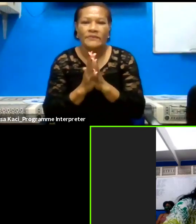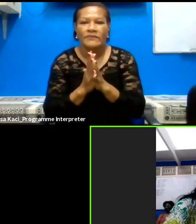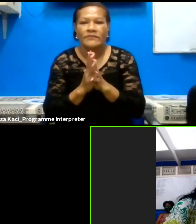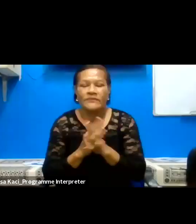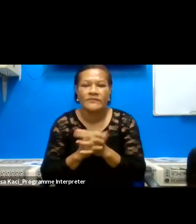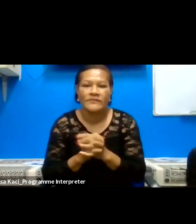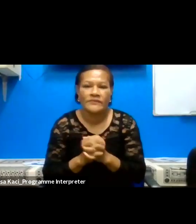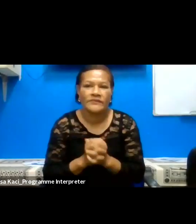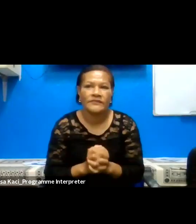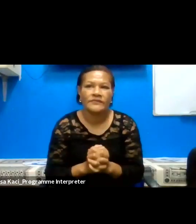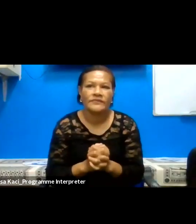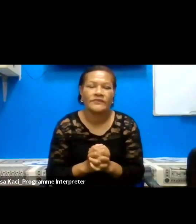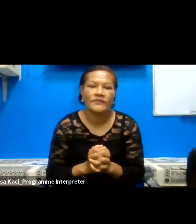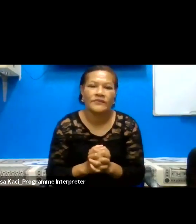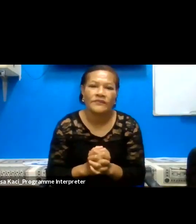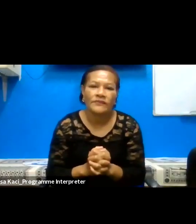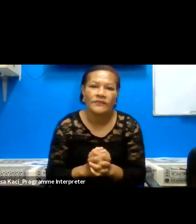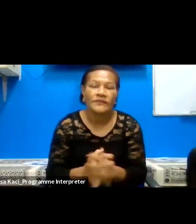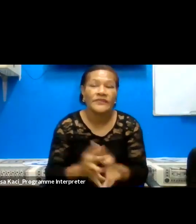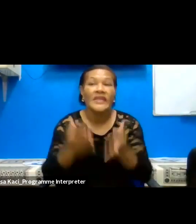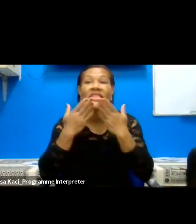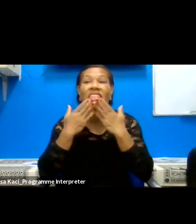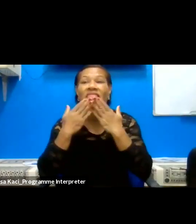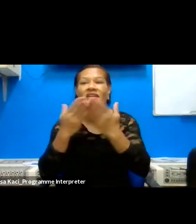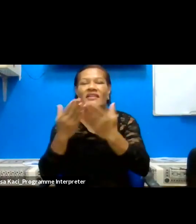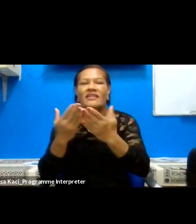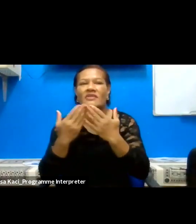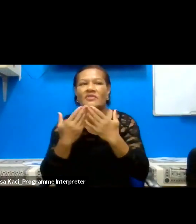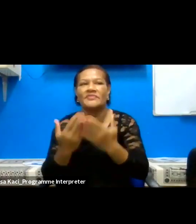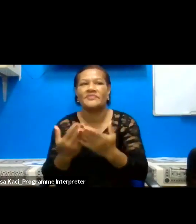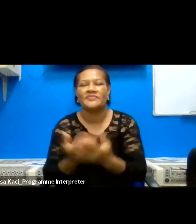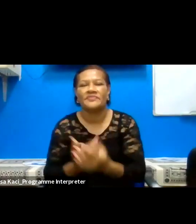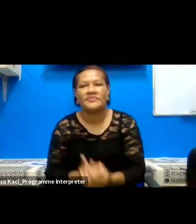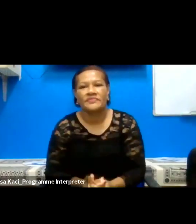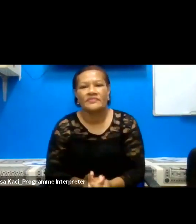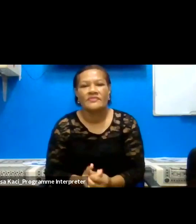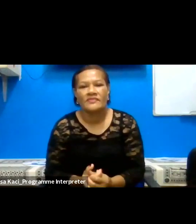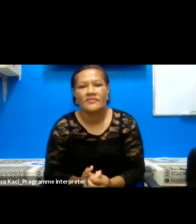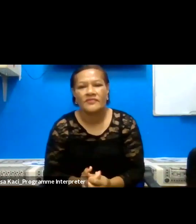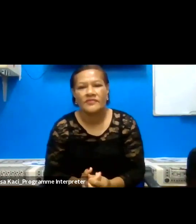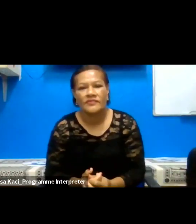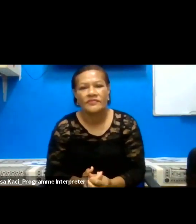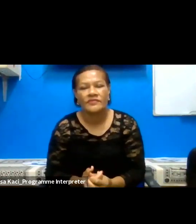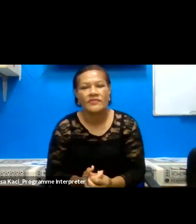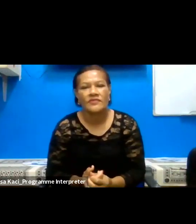we are all in a very inclusive